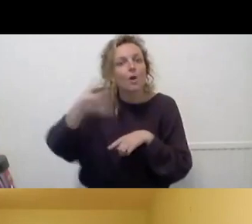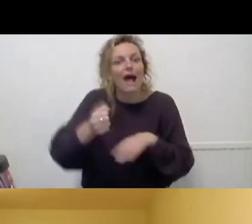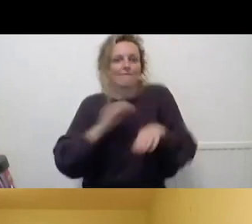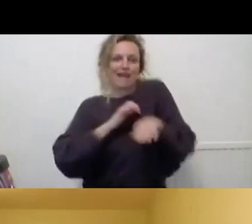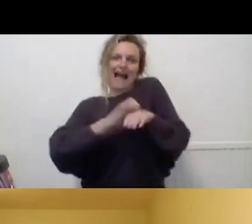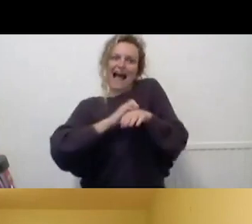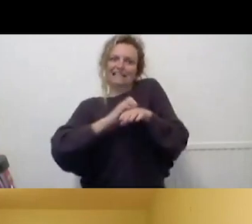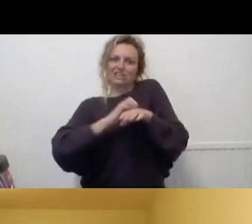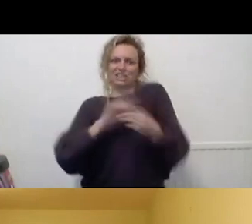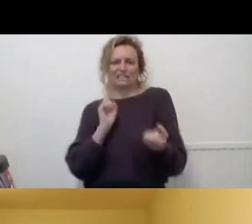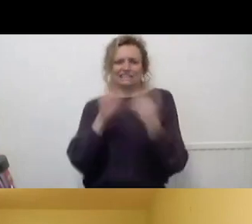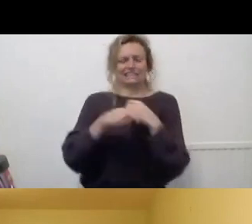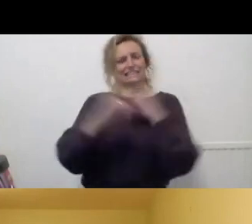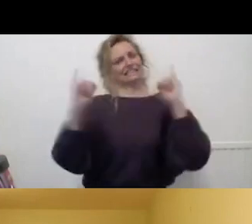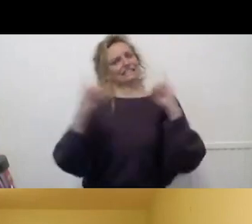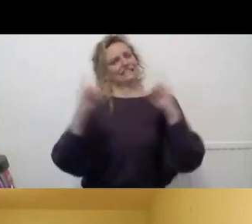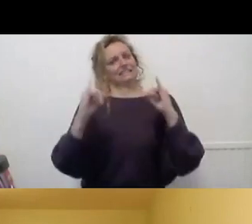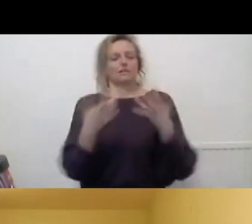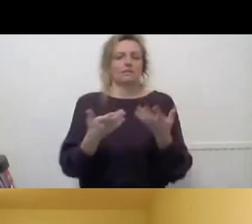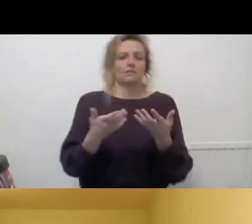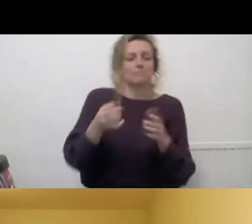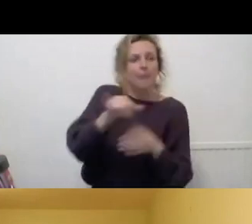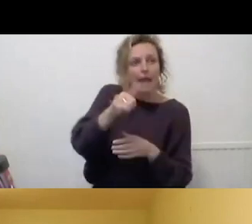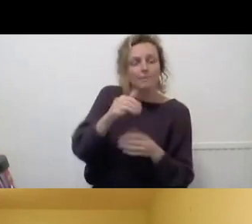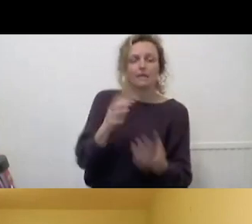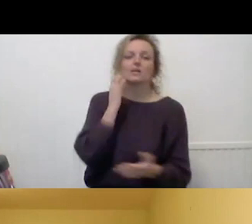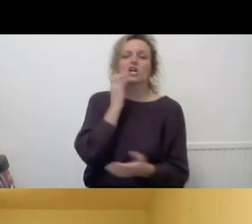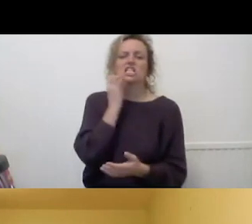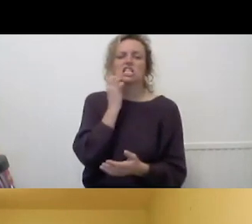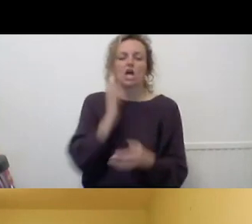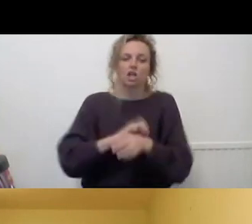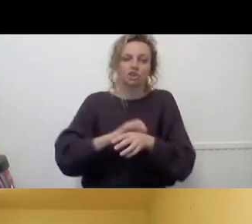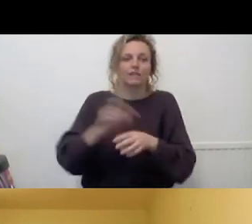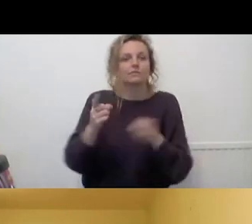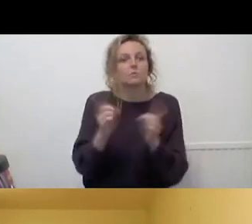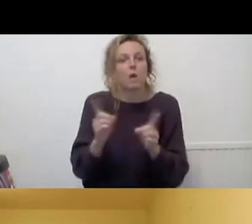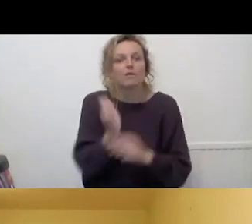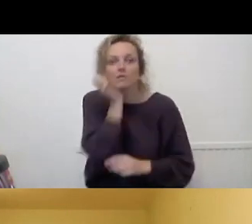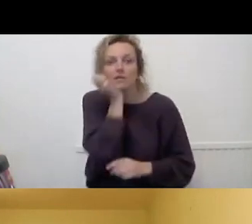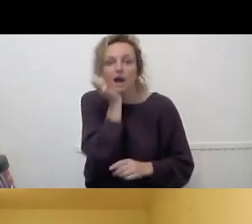or things like nuts, can say we have the vaccine. But we do know that there'll be a small number of